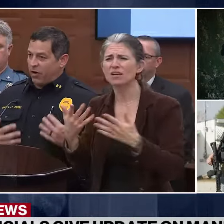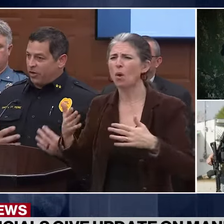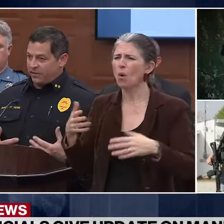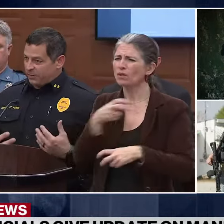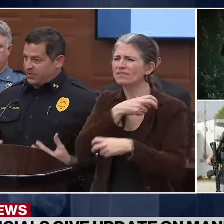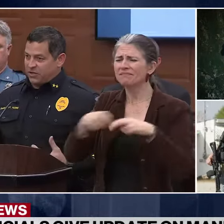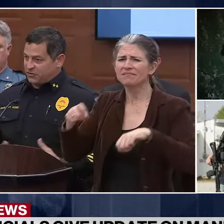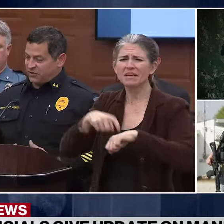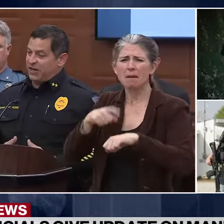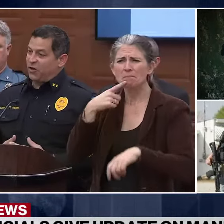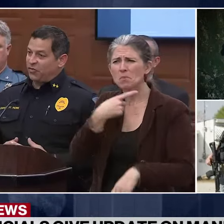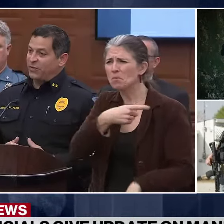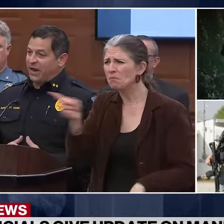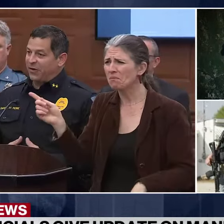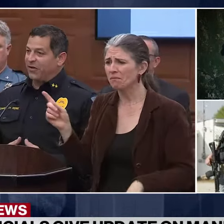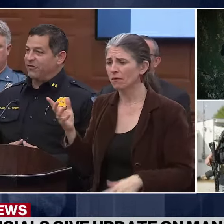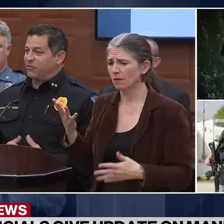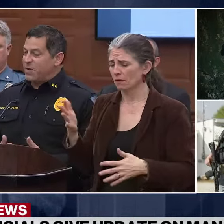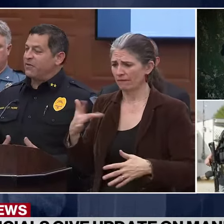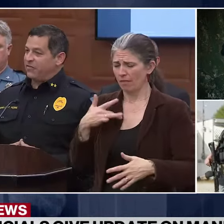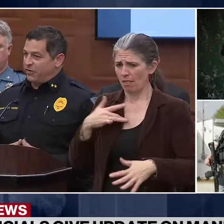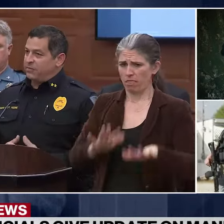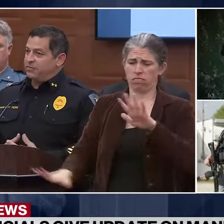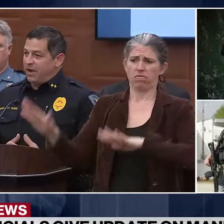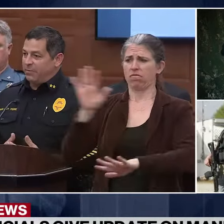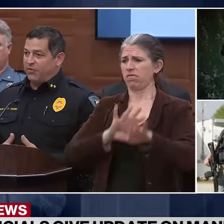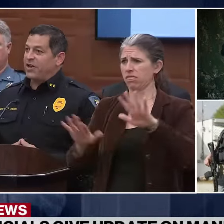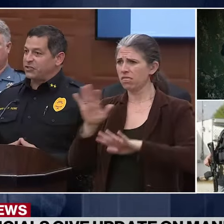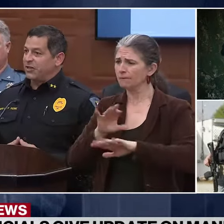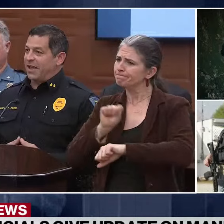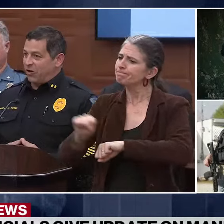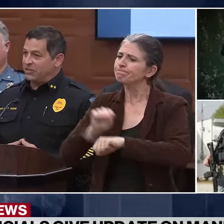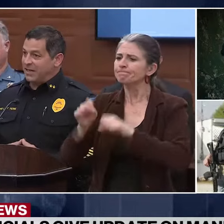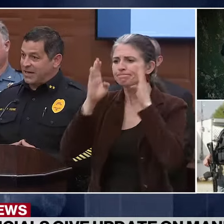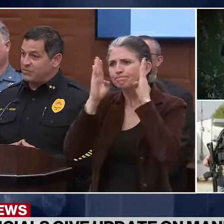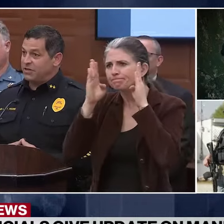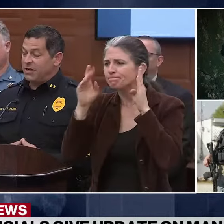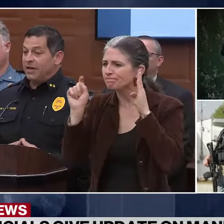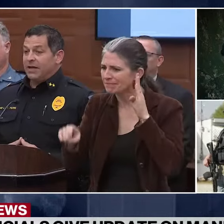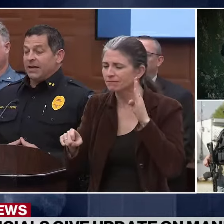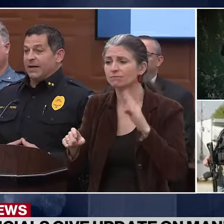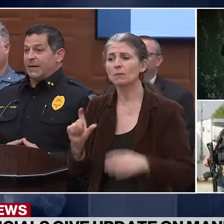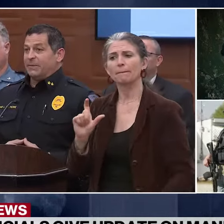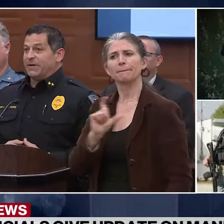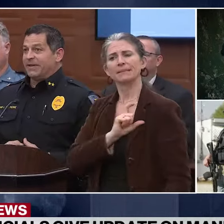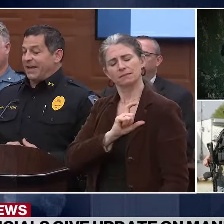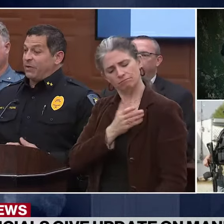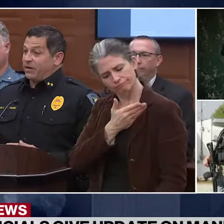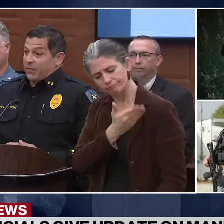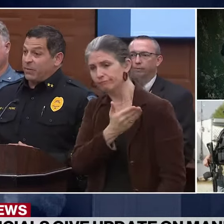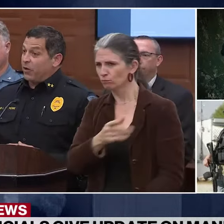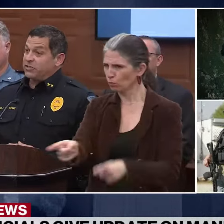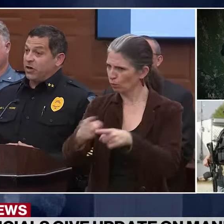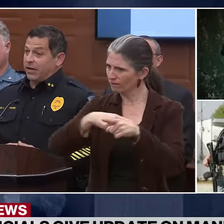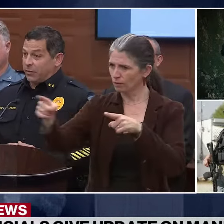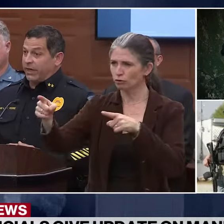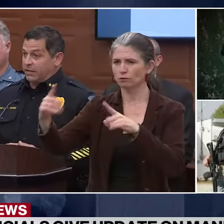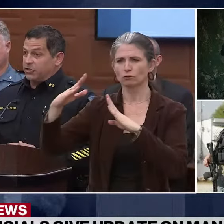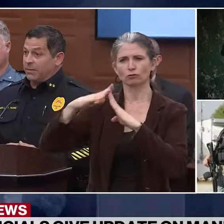A FRIEND, VERY DIFFICULT I CAN TELL YOU THAT ALL THE POLICE